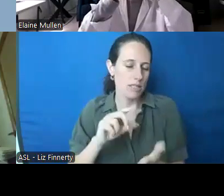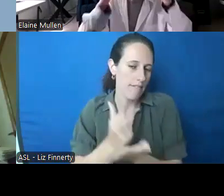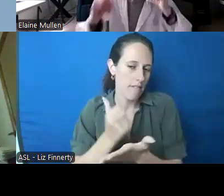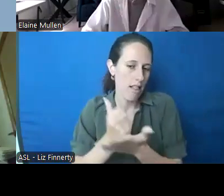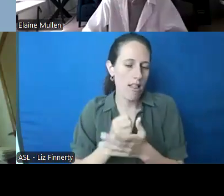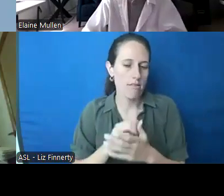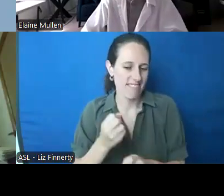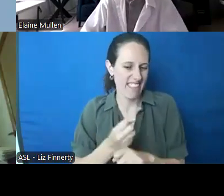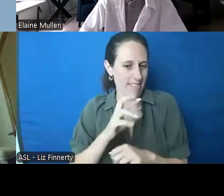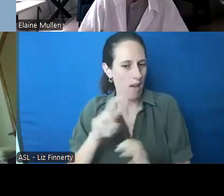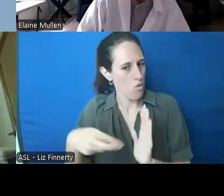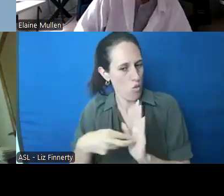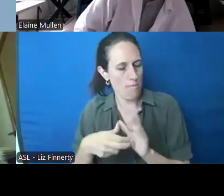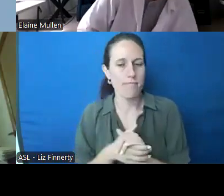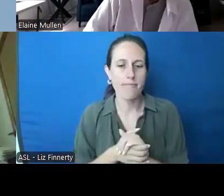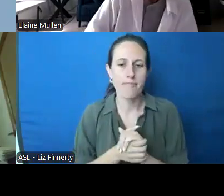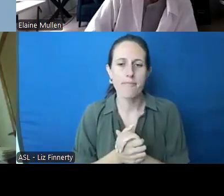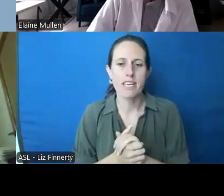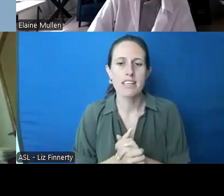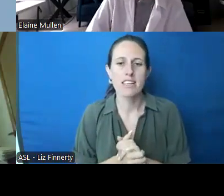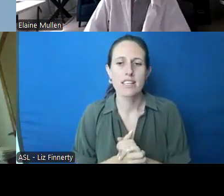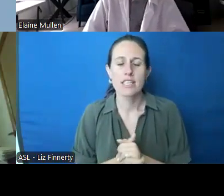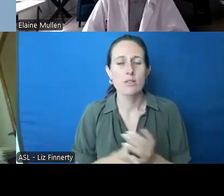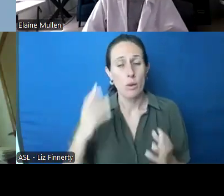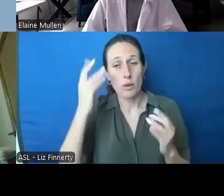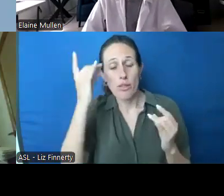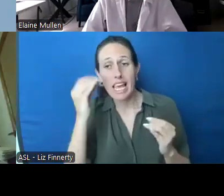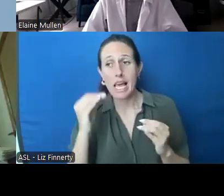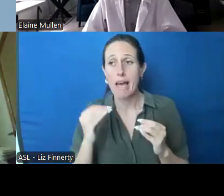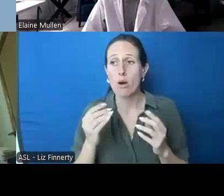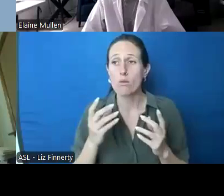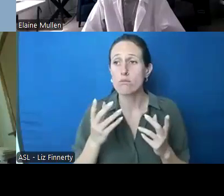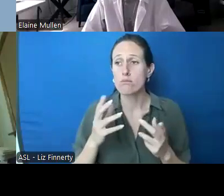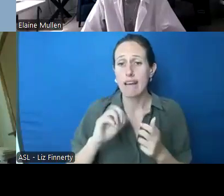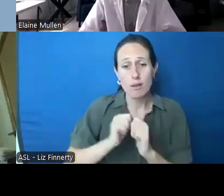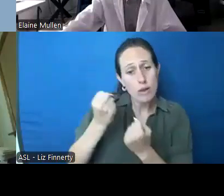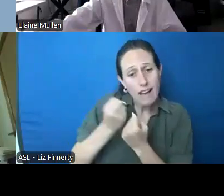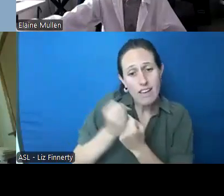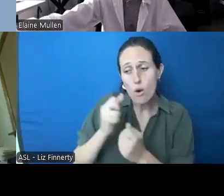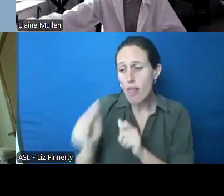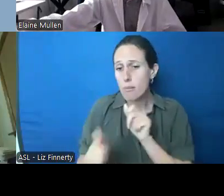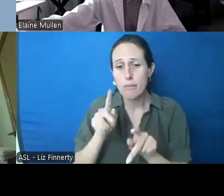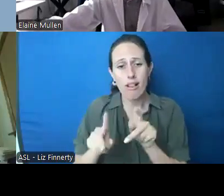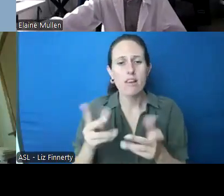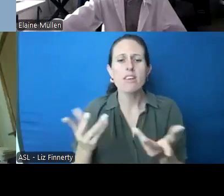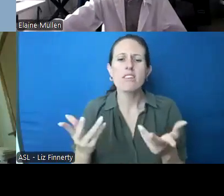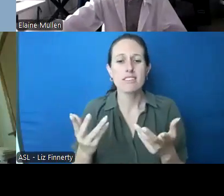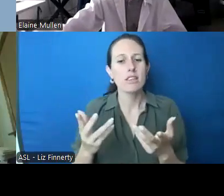yourself, you're looking to advocate for others, look at equity. Folks with disabilities should have the same access that